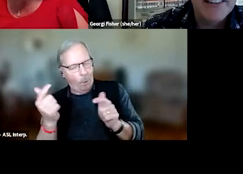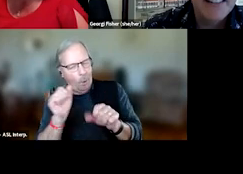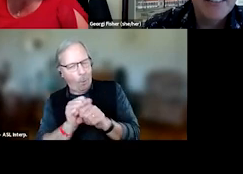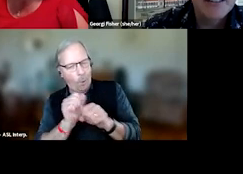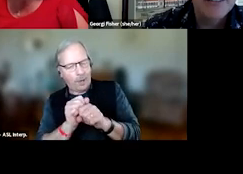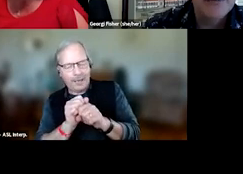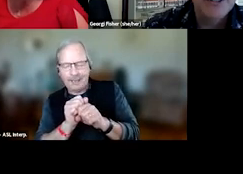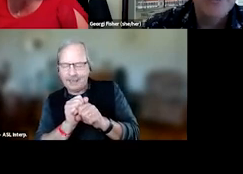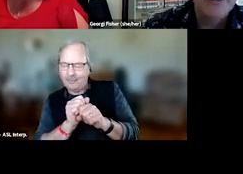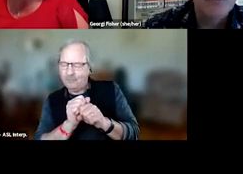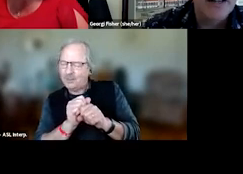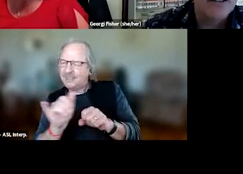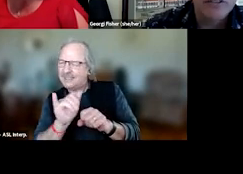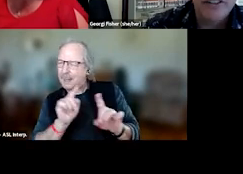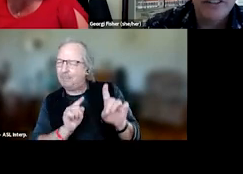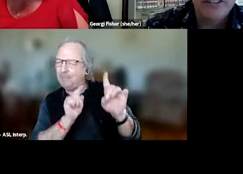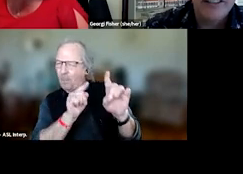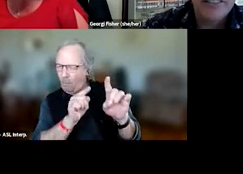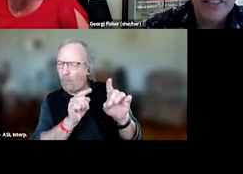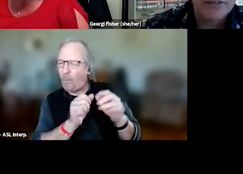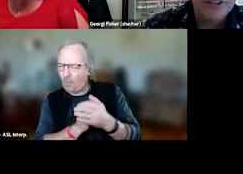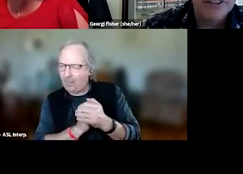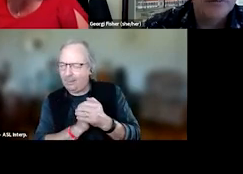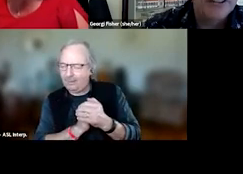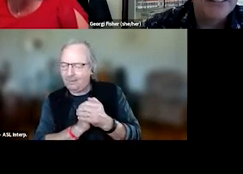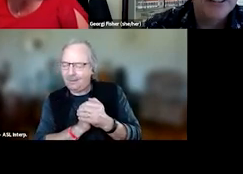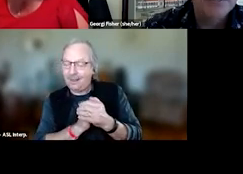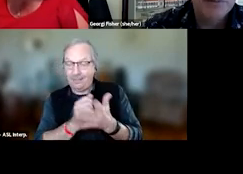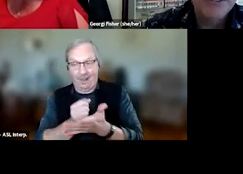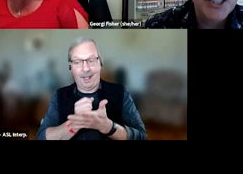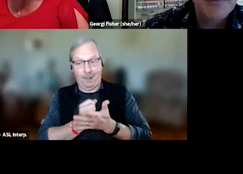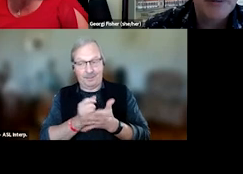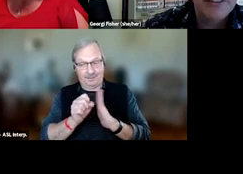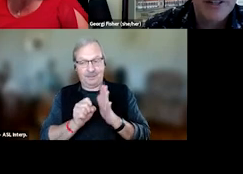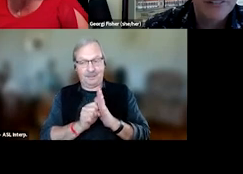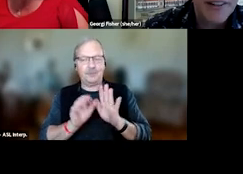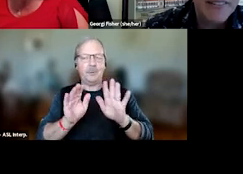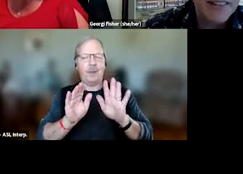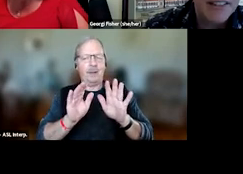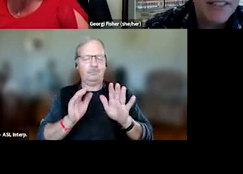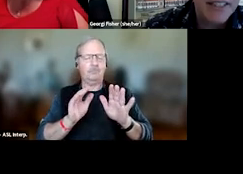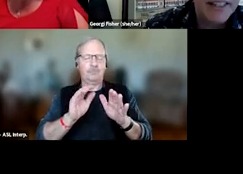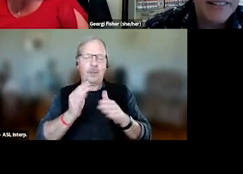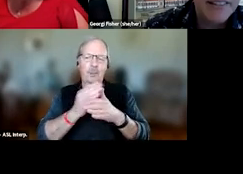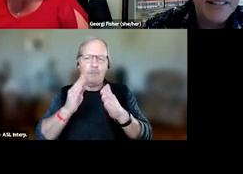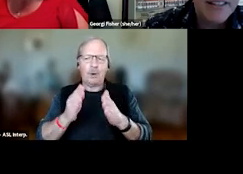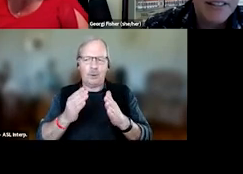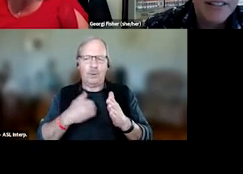I think that served us really well. You know, in our state we're incredibly grateful for the partnerships that we do have with SSA and DDS.